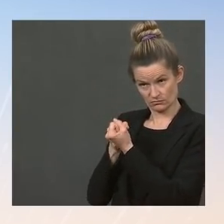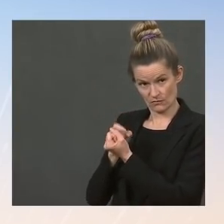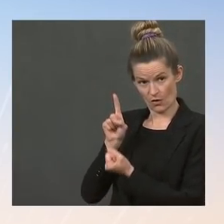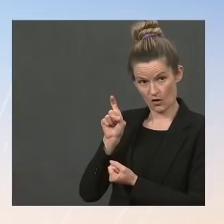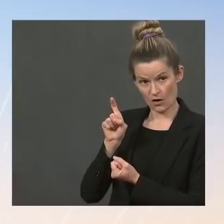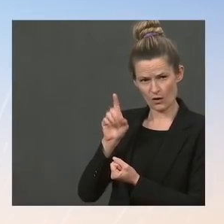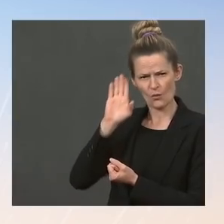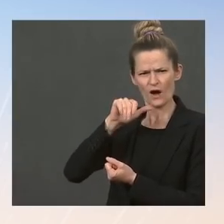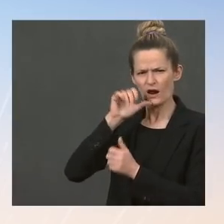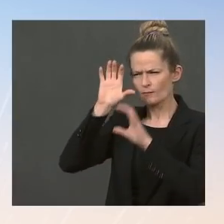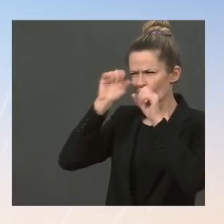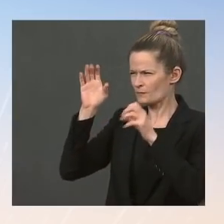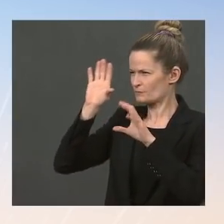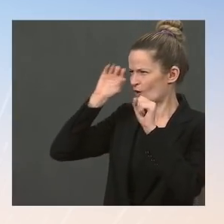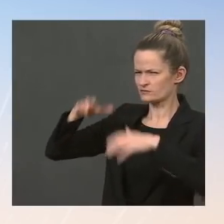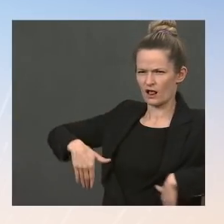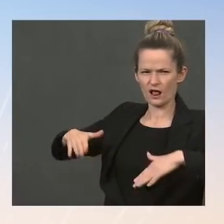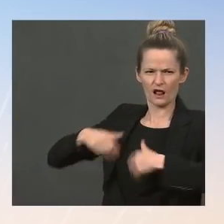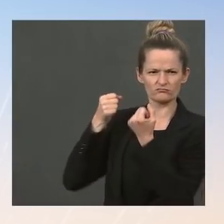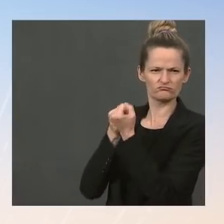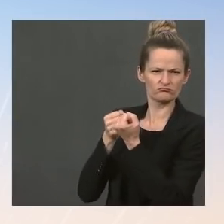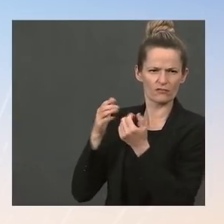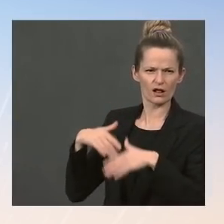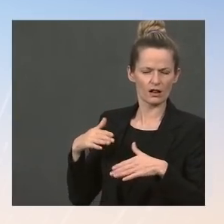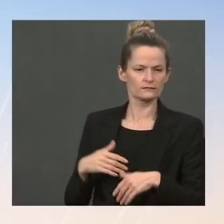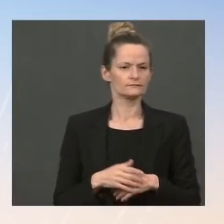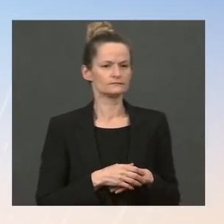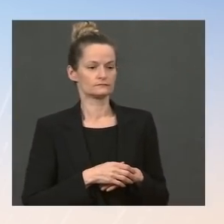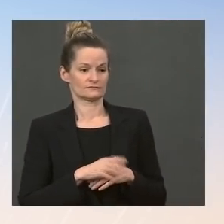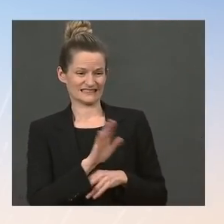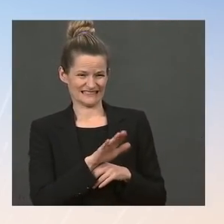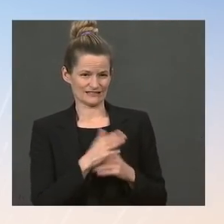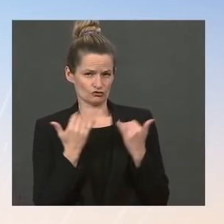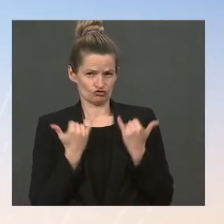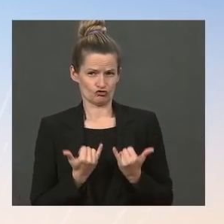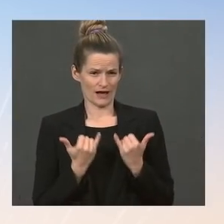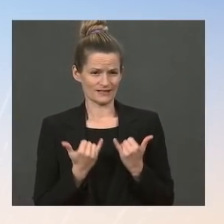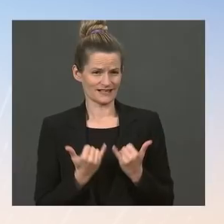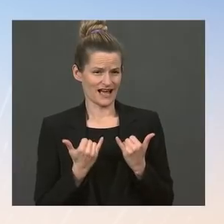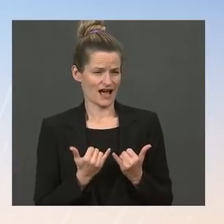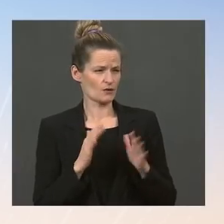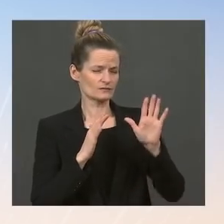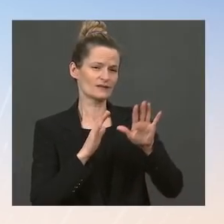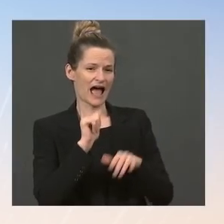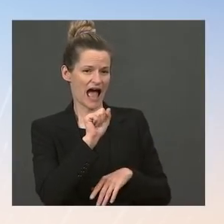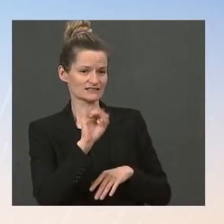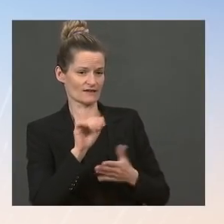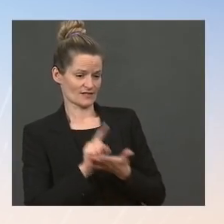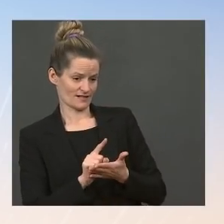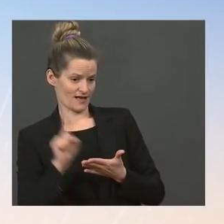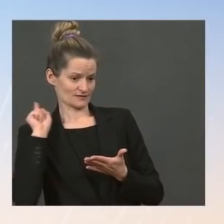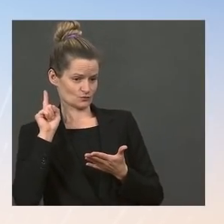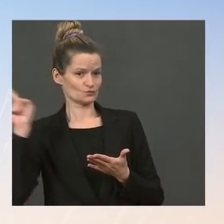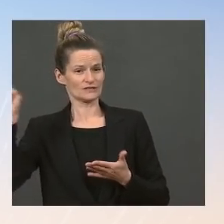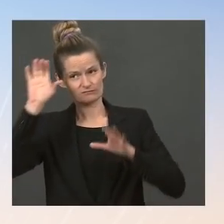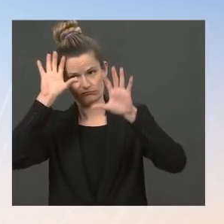Ms. Psaki: Well, I would say, you know, right now -- last week, we announced some bold, ambitious steps